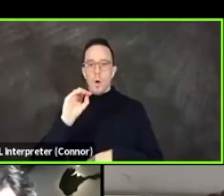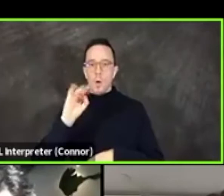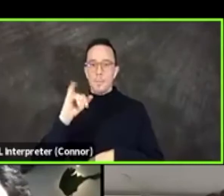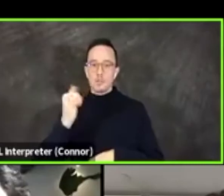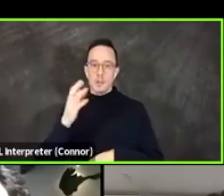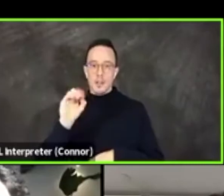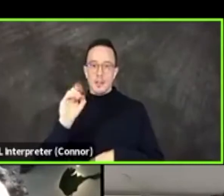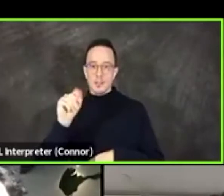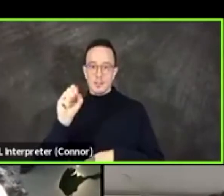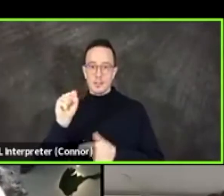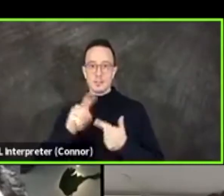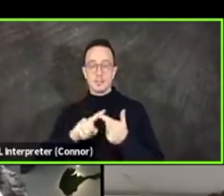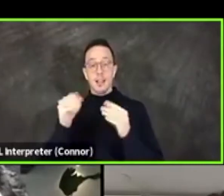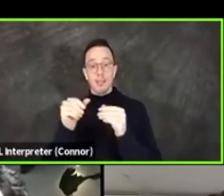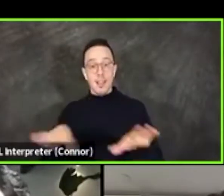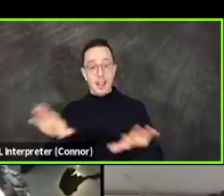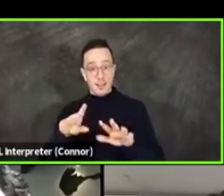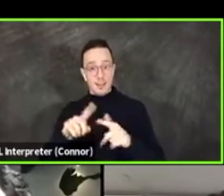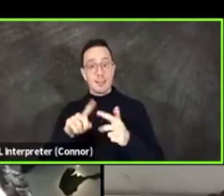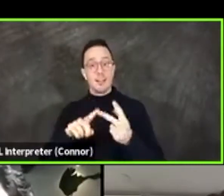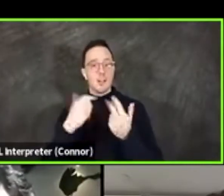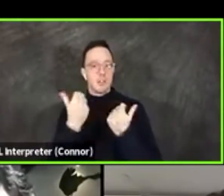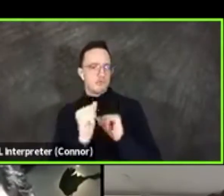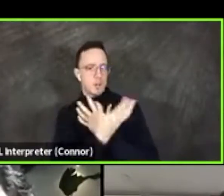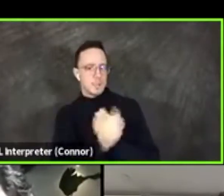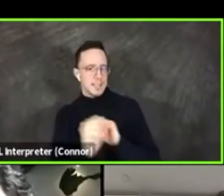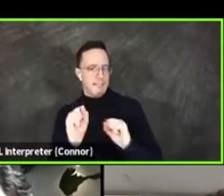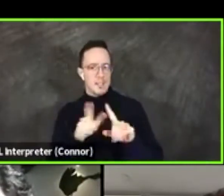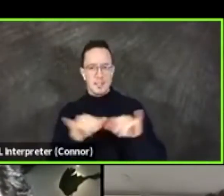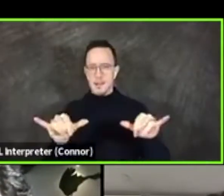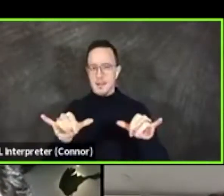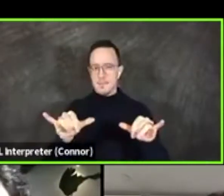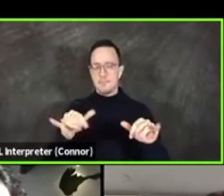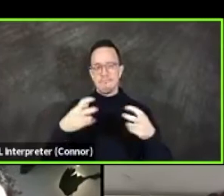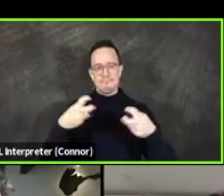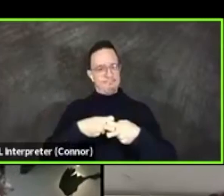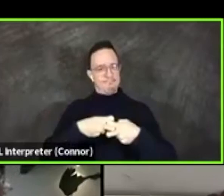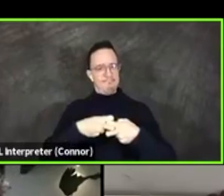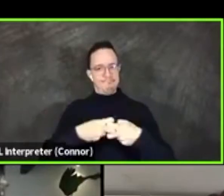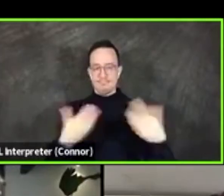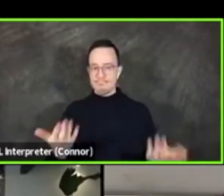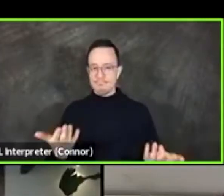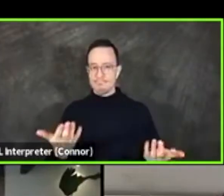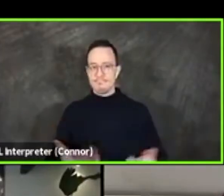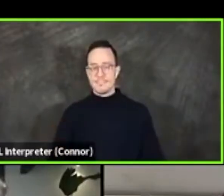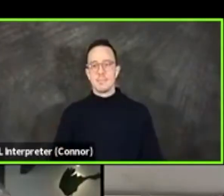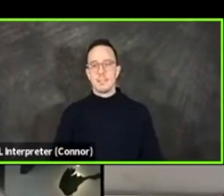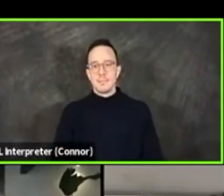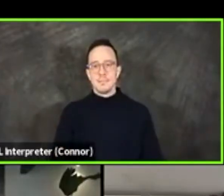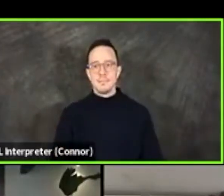WHILE TRYING TO SAVE THEM AT THE SAME TIME. SO THESE ARE THE CONUNDRUMS OUT OF WHICH -- THESE ARE THE CONUNDRUMS